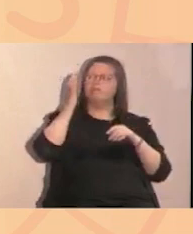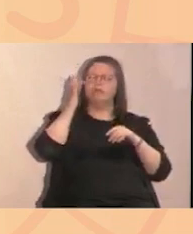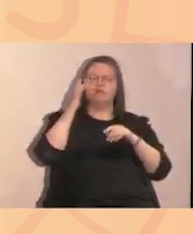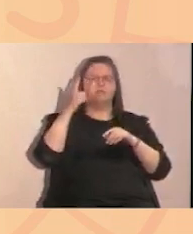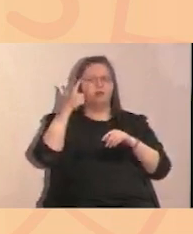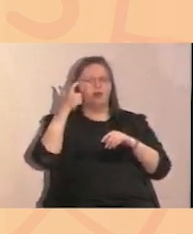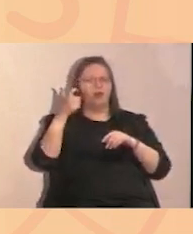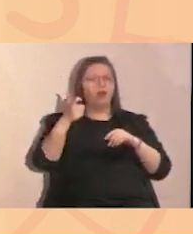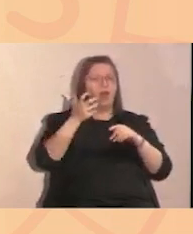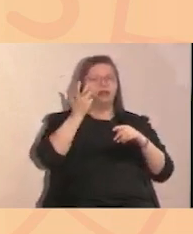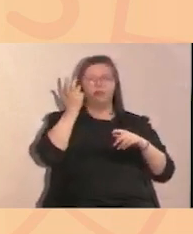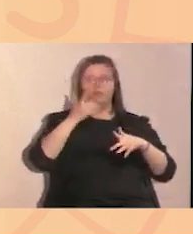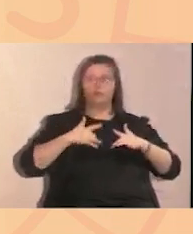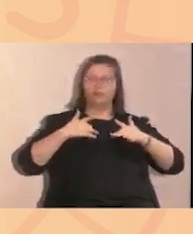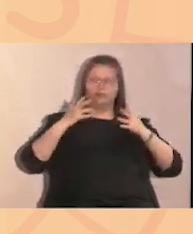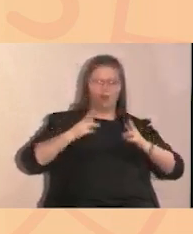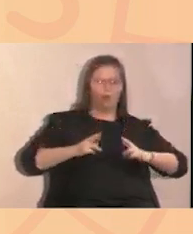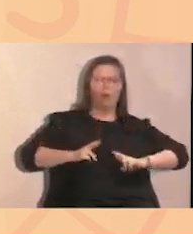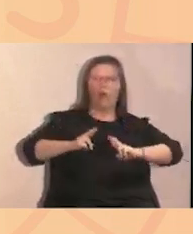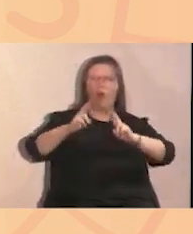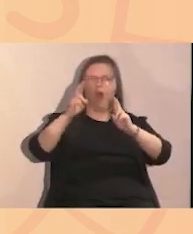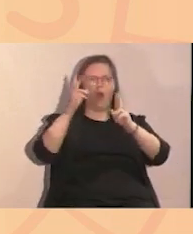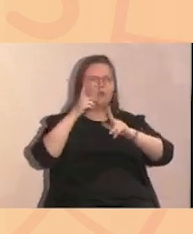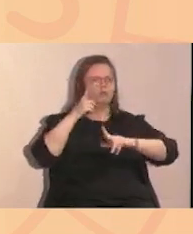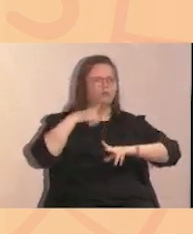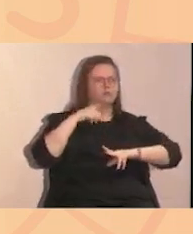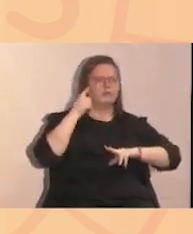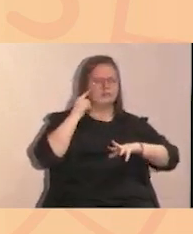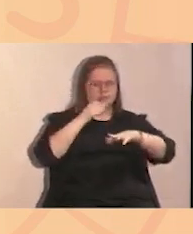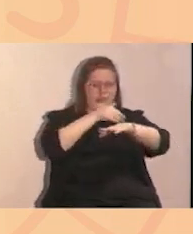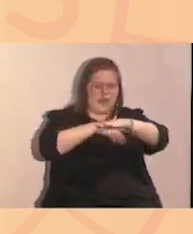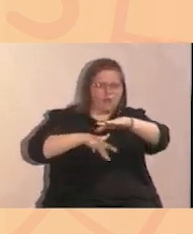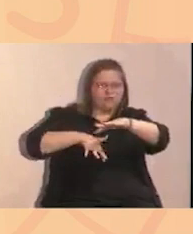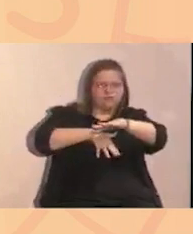feels really hopeful with a groundswell of activity that we've seen for First Nations or Aboriginal artists,